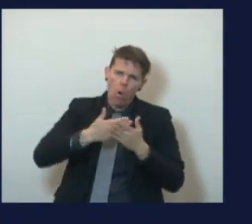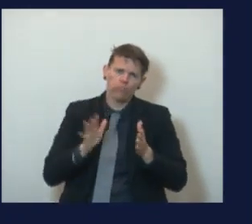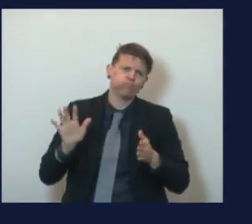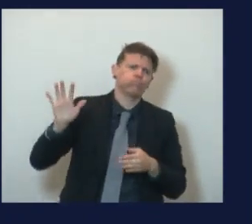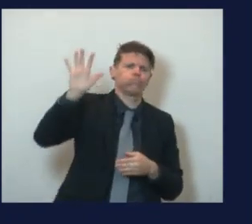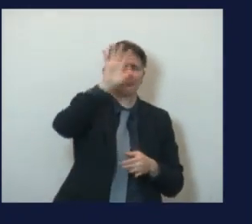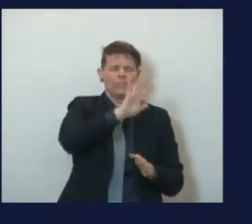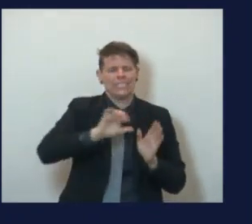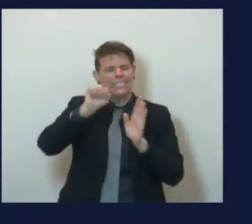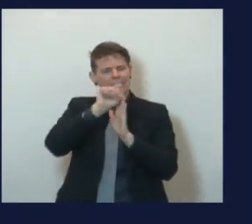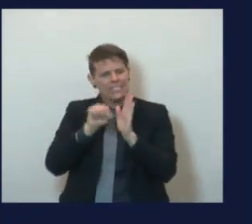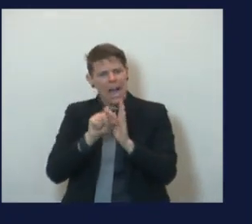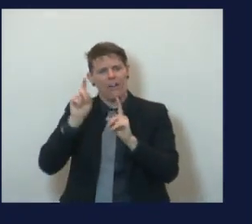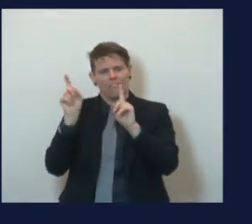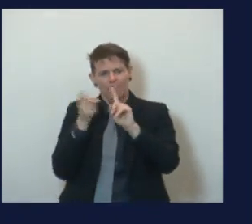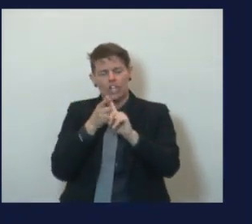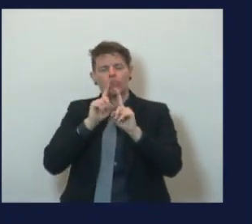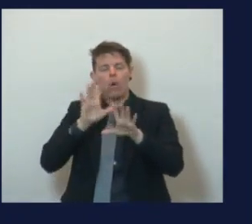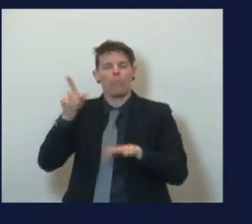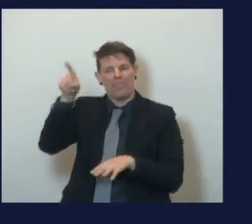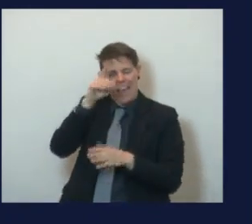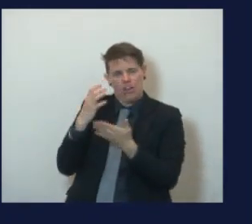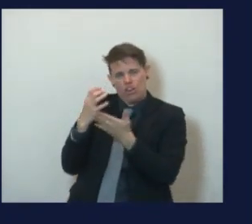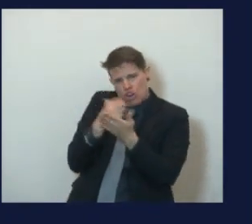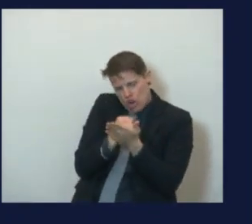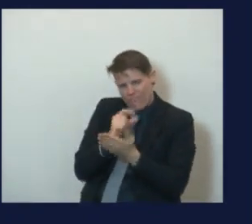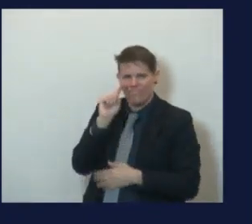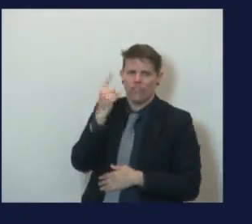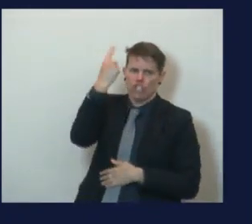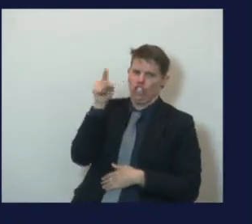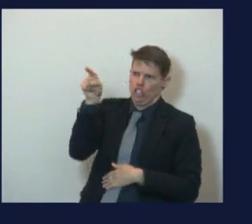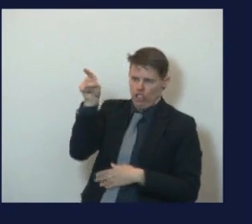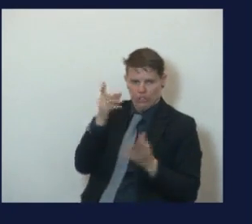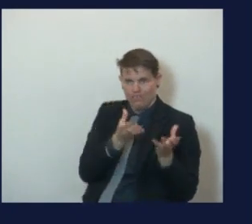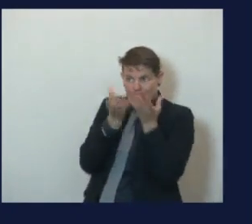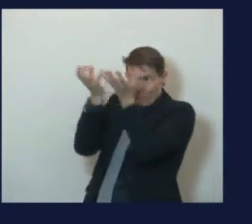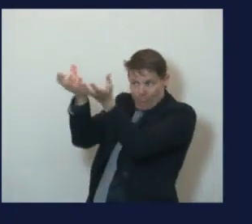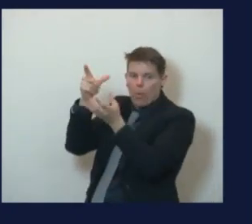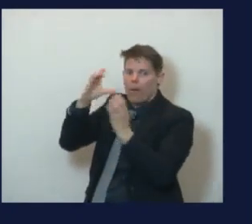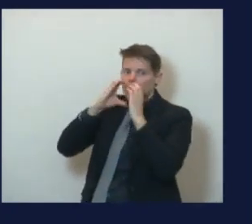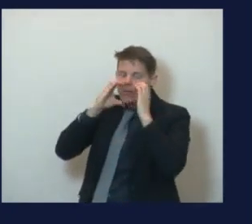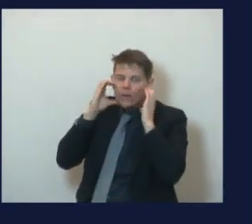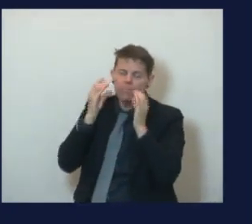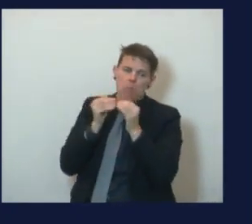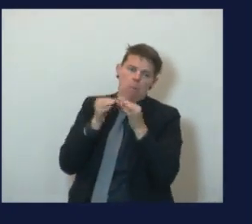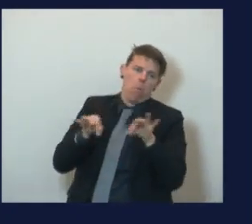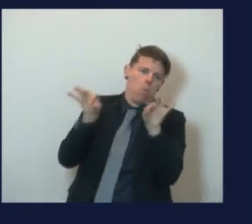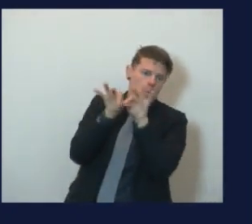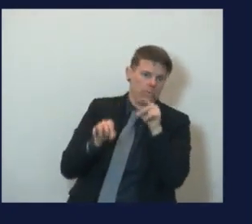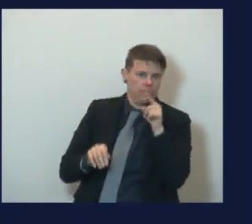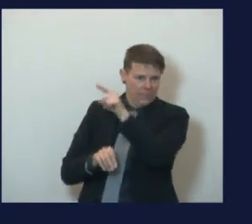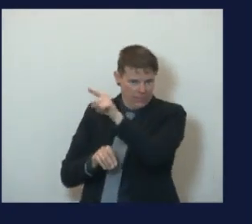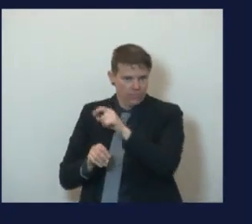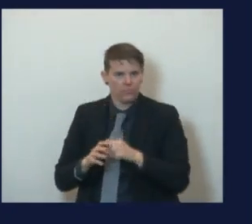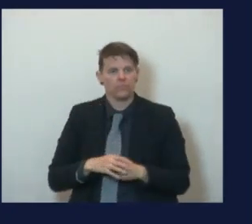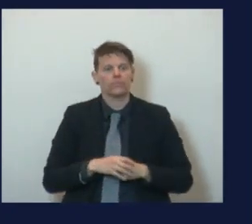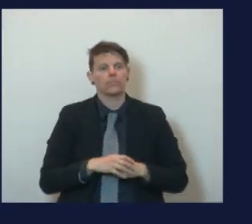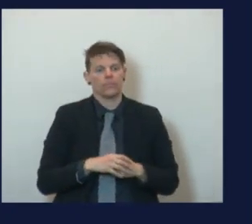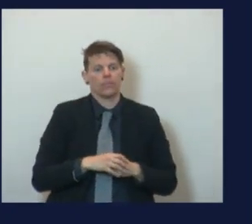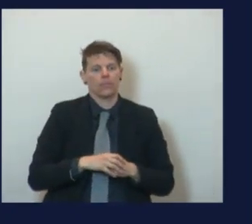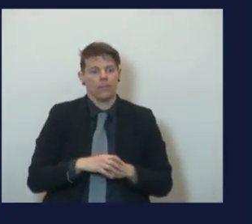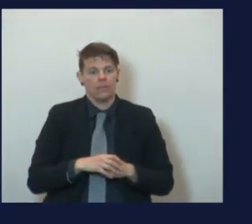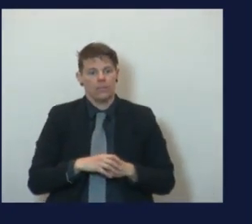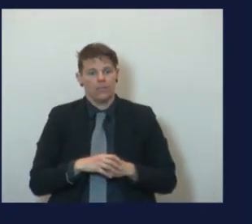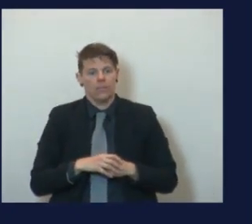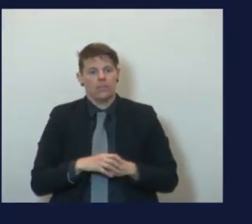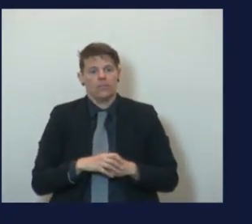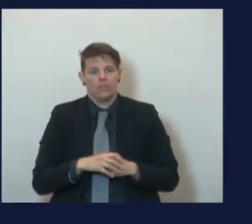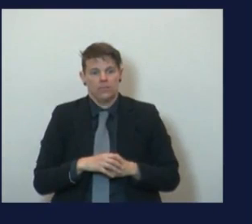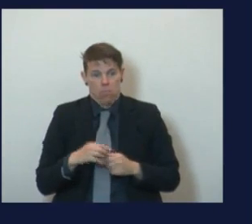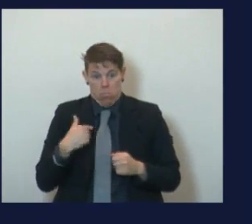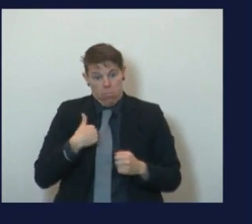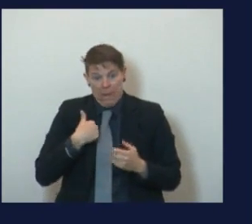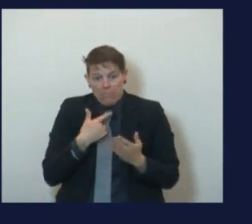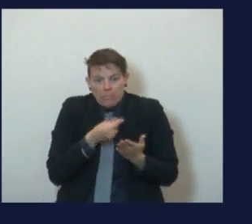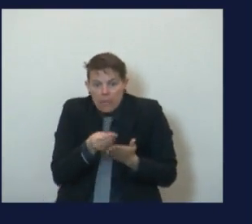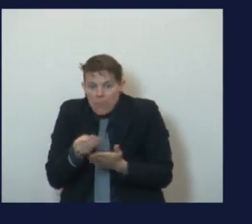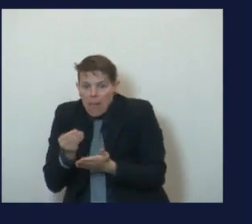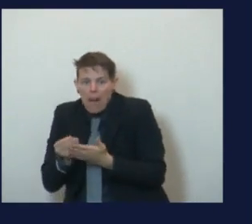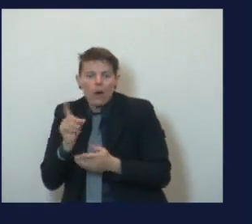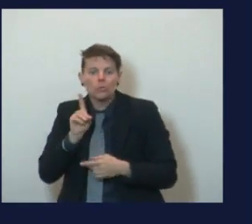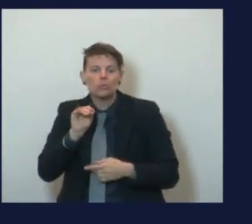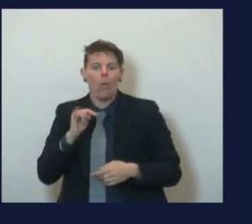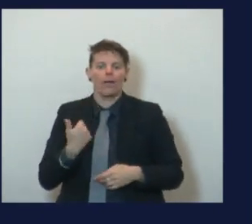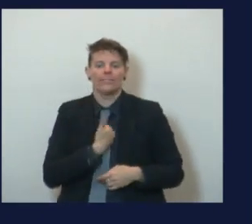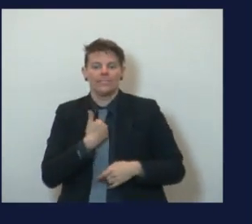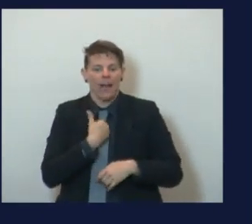BUT DO NOT WORK TO TRY TO INTERFERE IN MAKING SURE THAT EVER STATE, EVERY HEALTH CARE WORKER, EVERY FIRST RESPONDER GETS THE FIRST LINE OF PPE THAT THEY REALLY NEED.